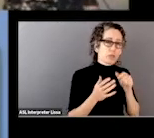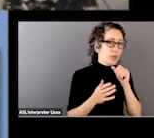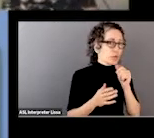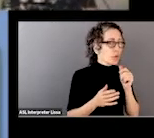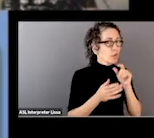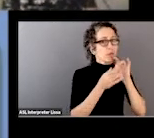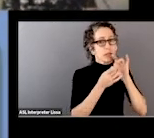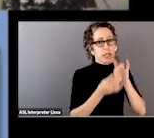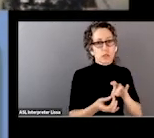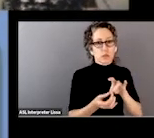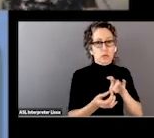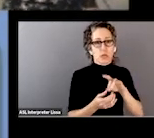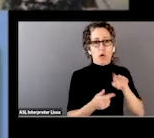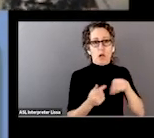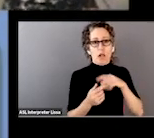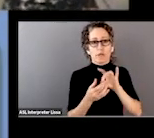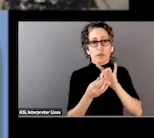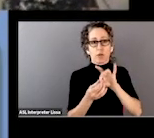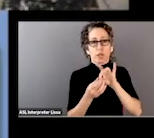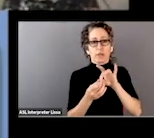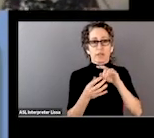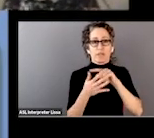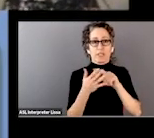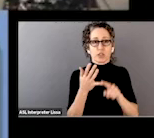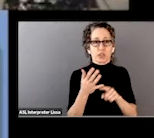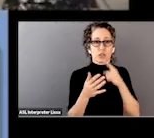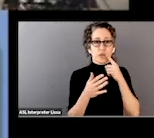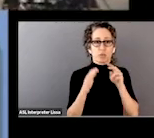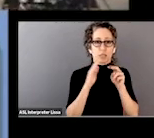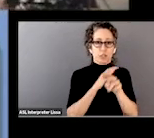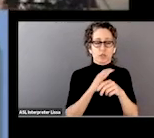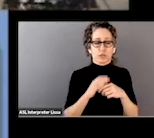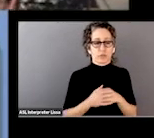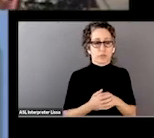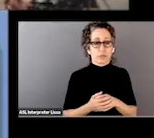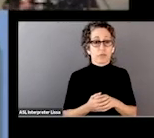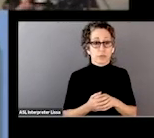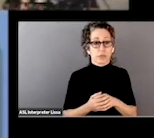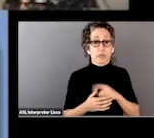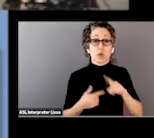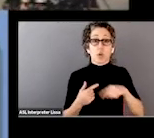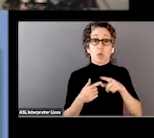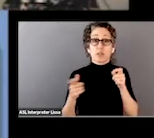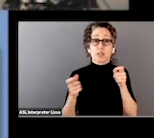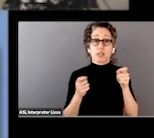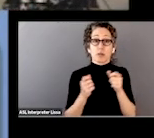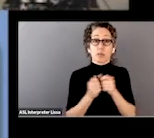that influence its prediction. Additionally, when dealing with high-dimension IT data,